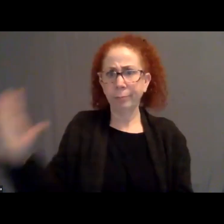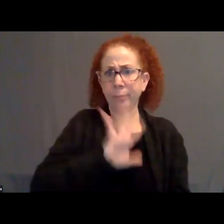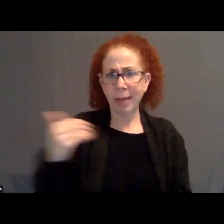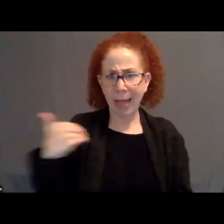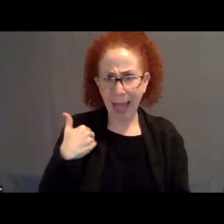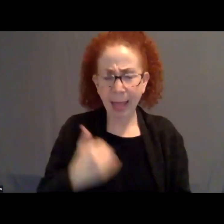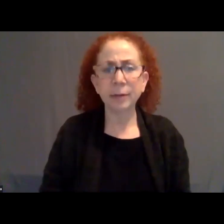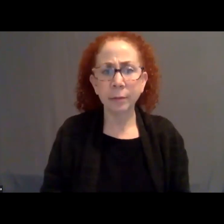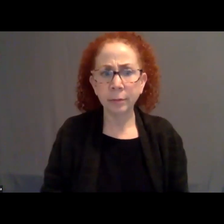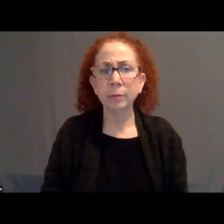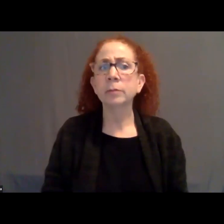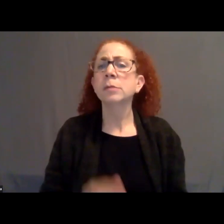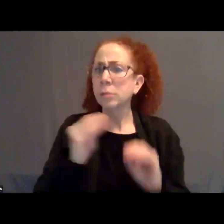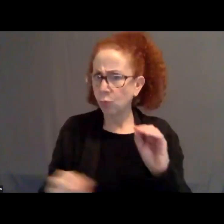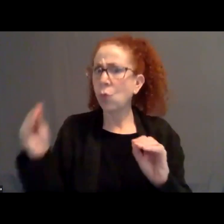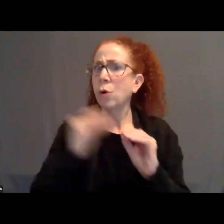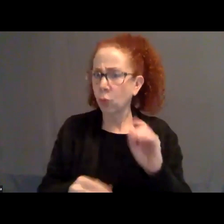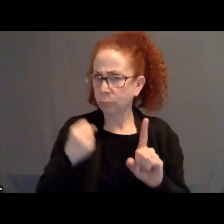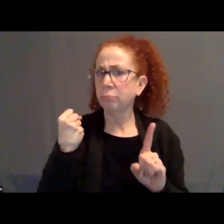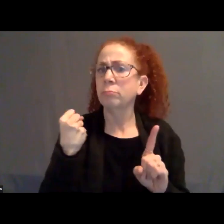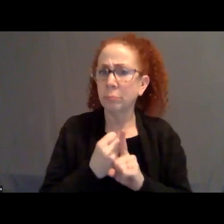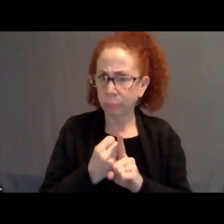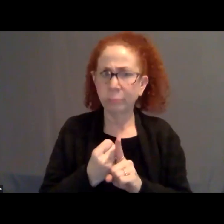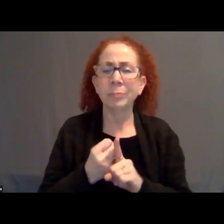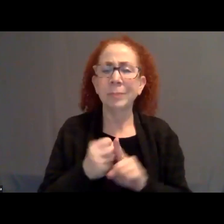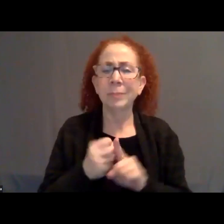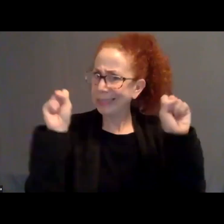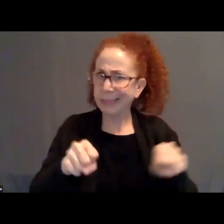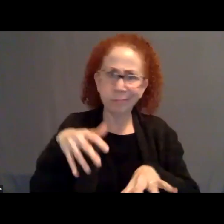increasingly significant, systemic, systematic,